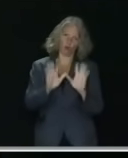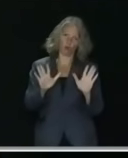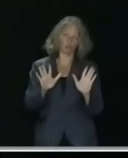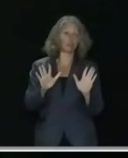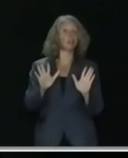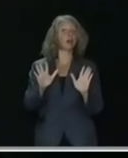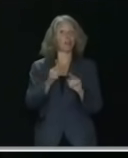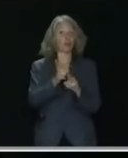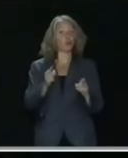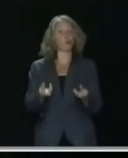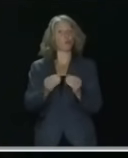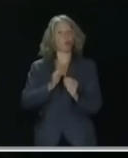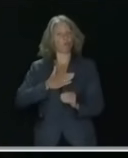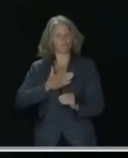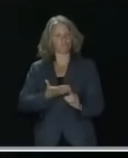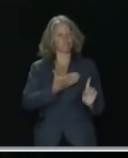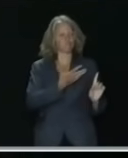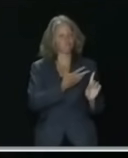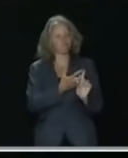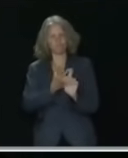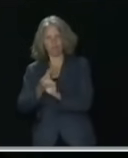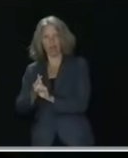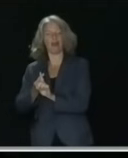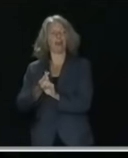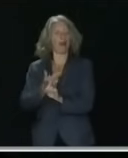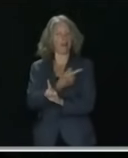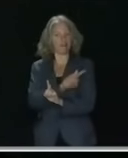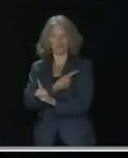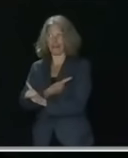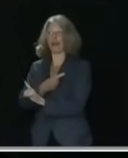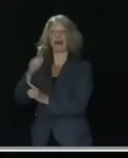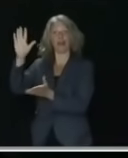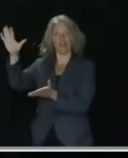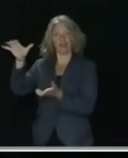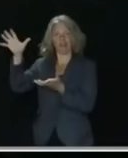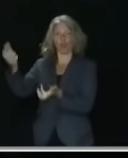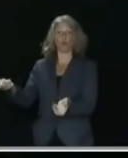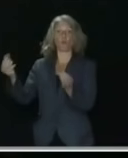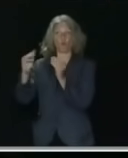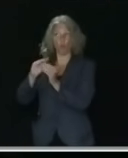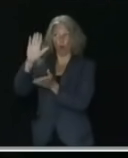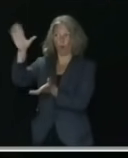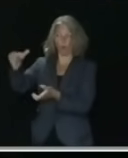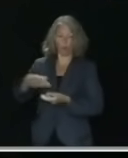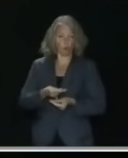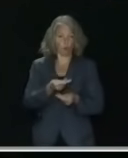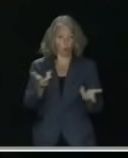THIS IS PERHAPS THE MORE EVIDENT